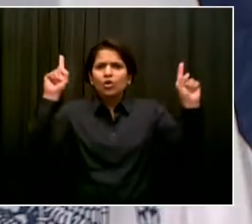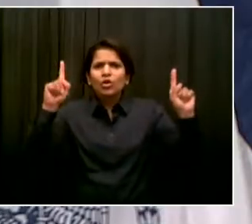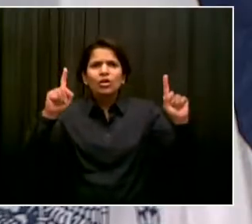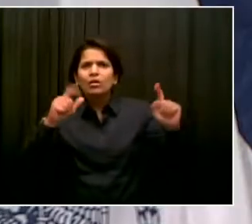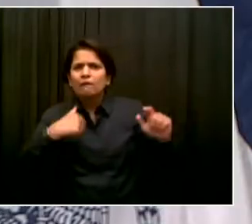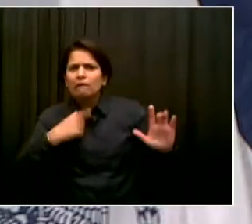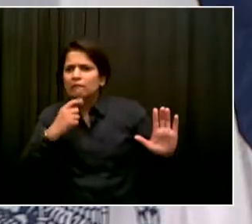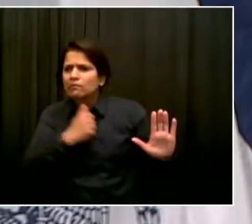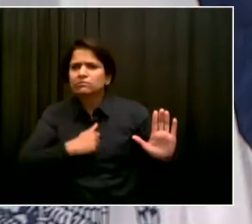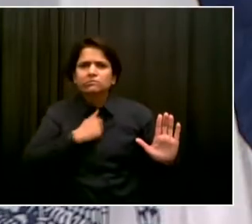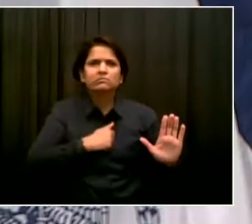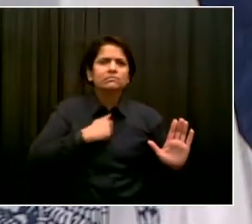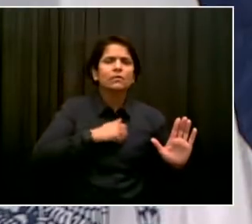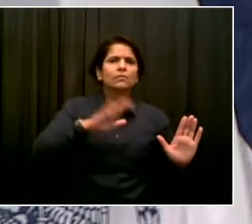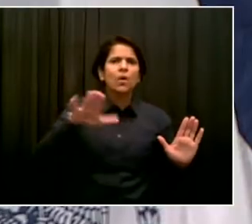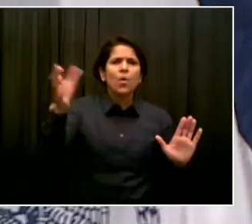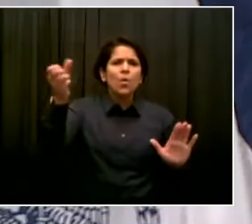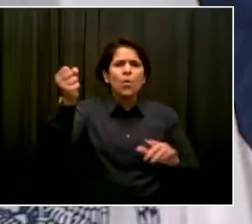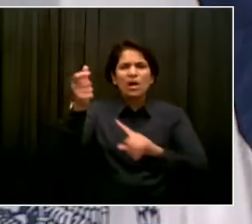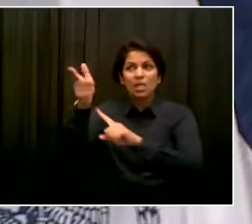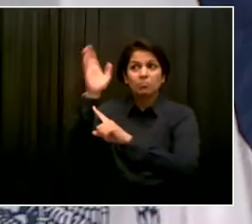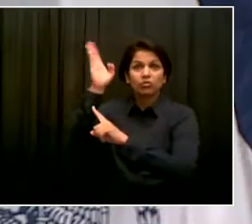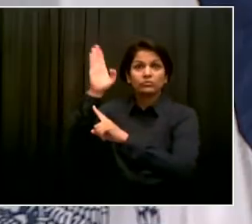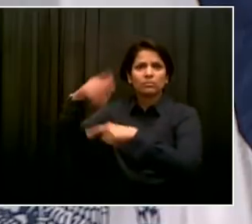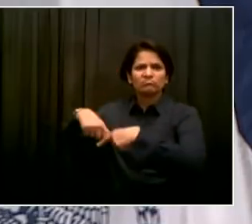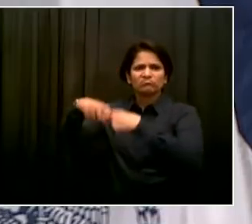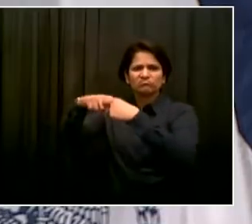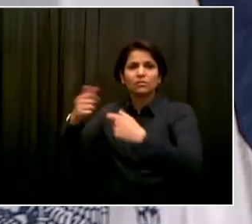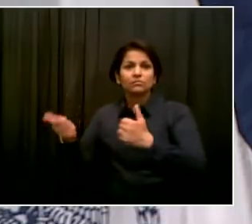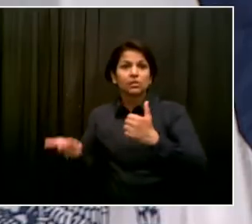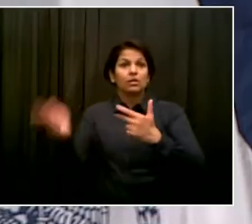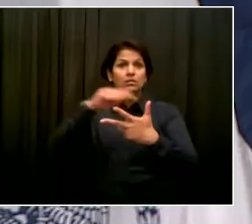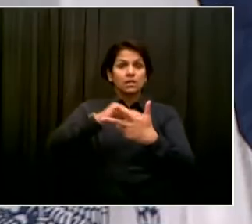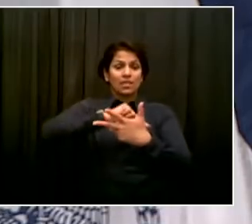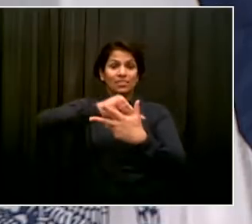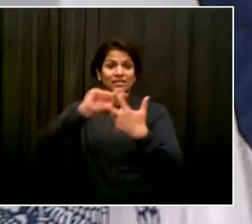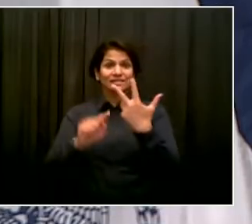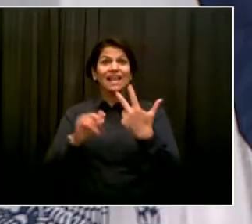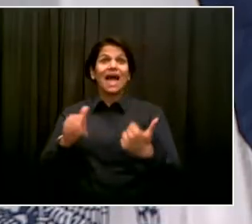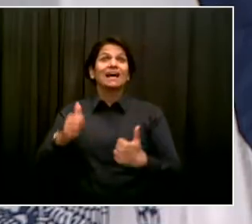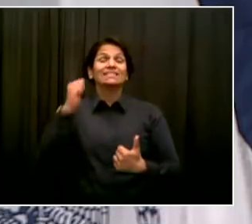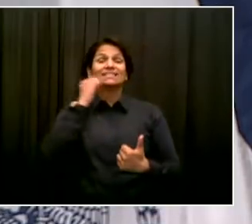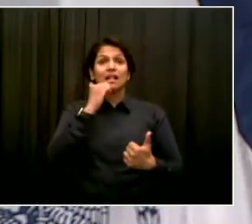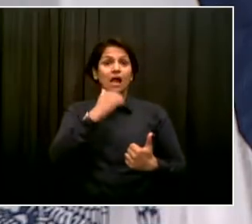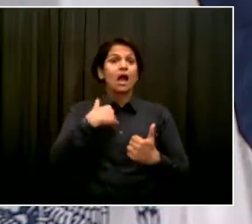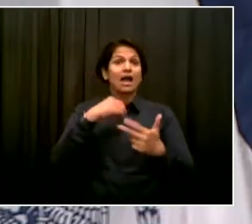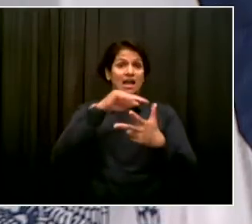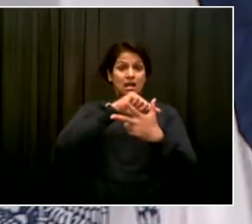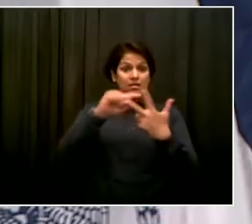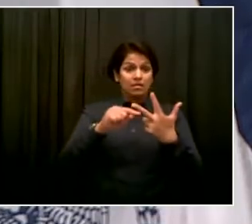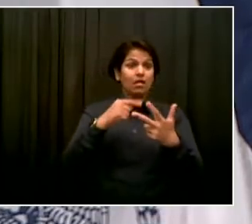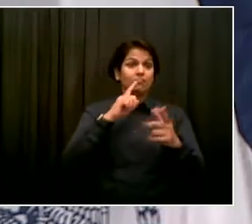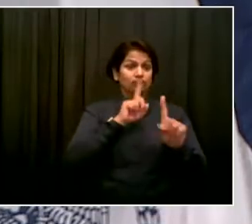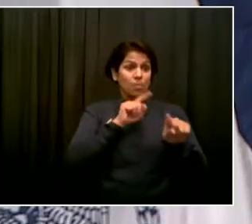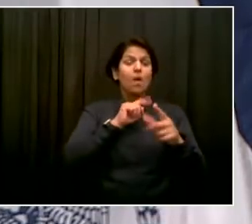WE'LL GIVE HIM ONE MOMENT WHILE WE DO A FEW OTHER THINGS. I'VE GOTMY INDICAORTSEX NT.